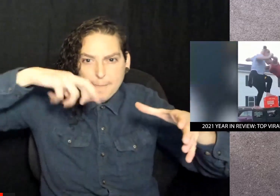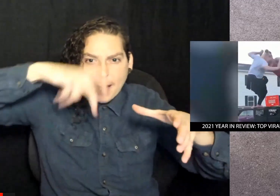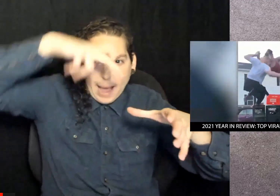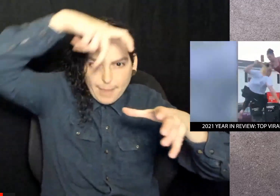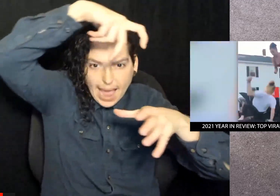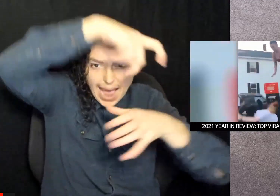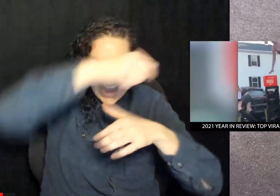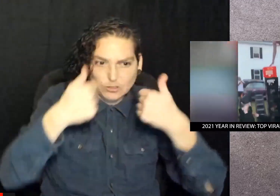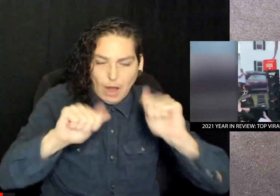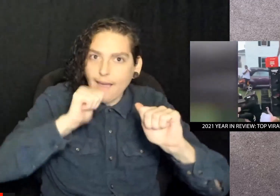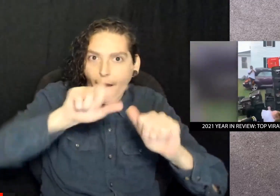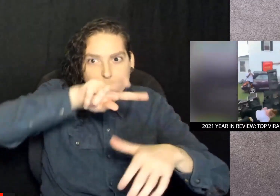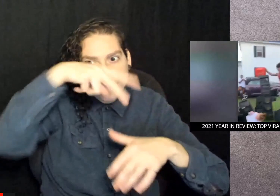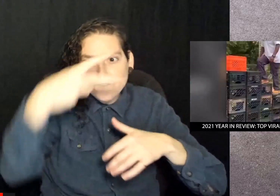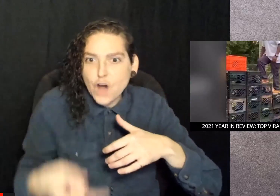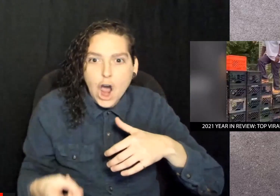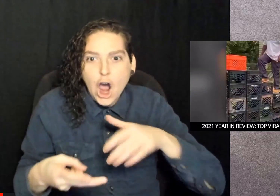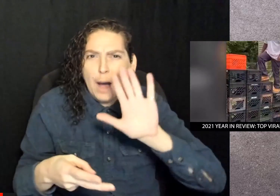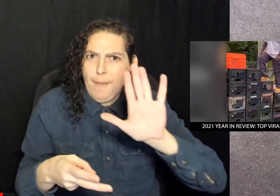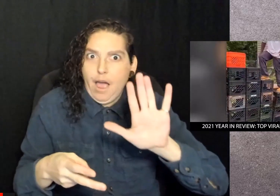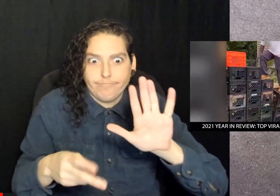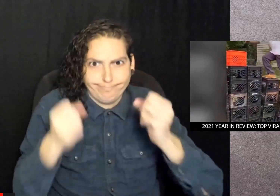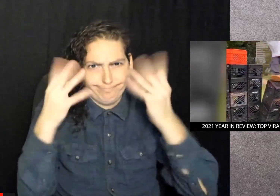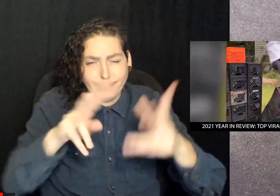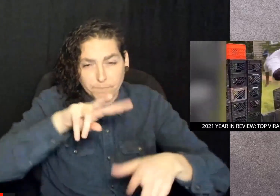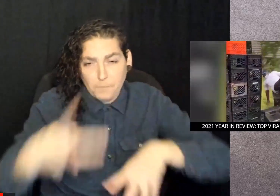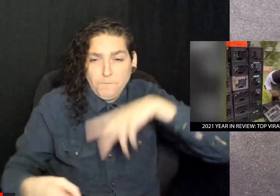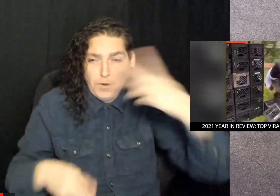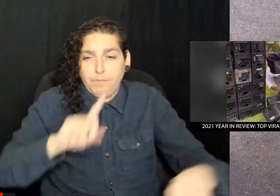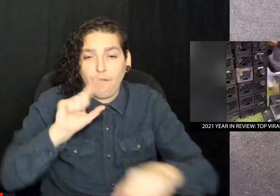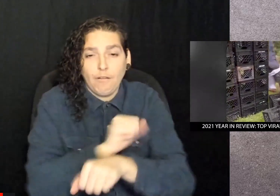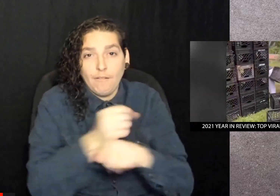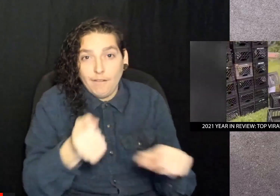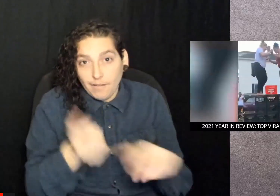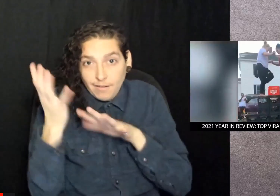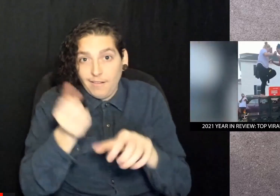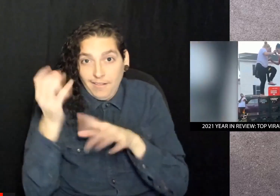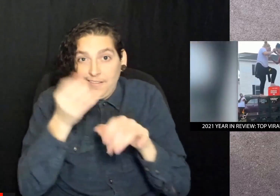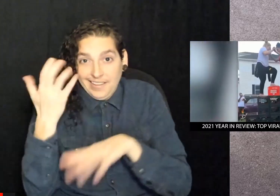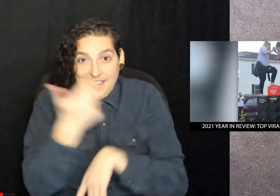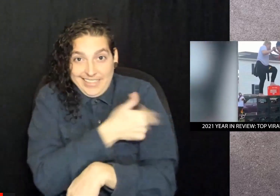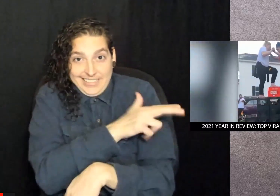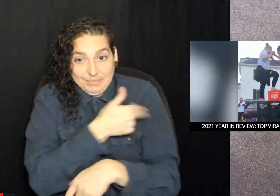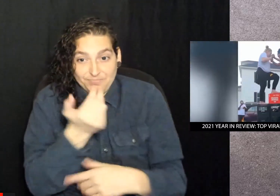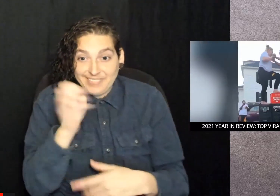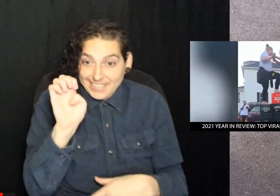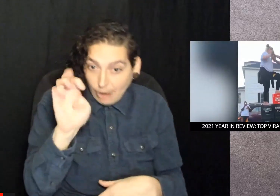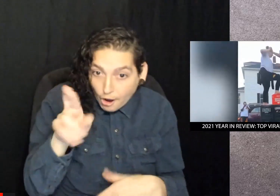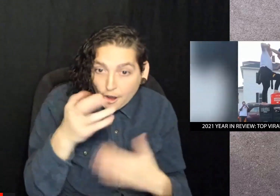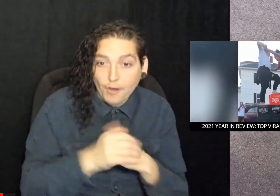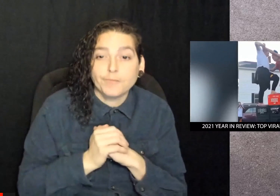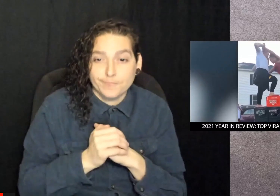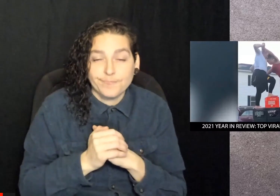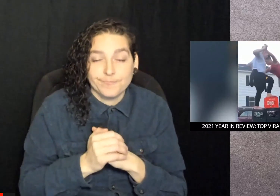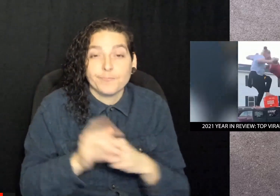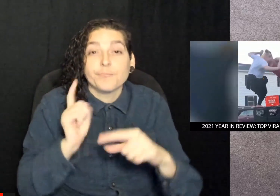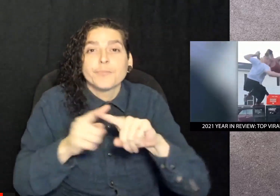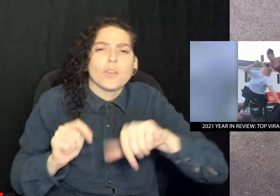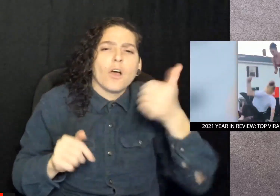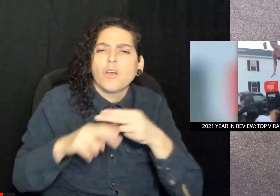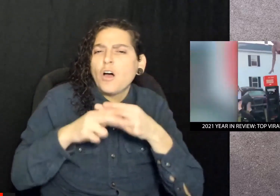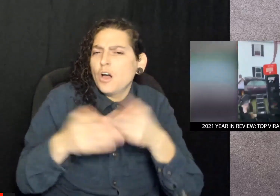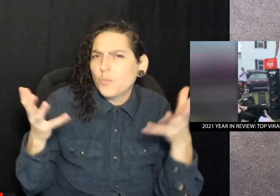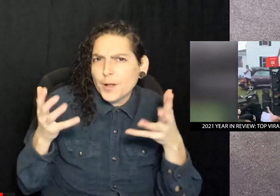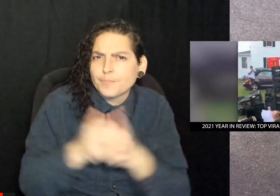crates and try not to fall but many fell right into hospital emergency rooms and the other